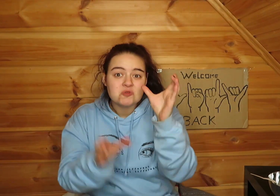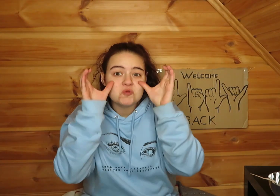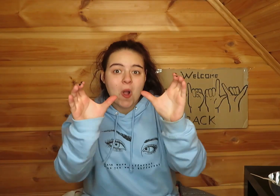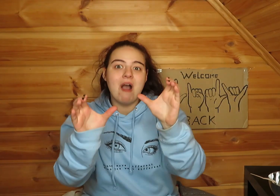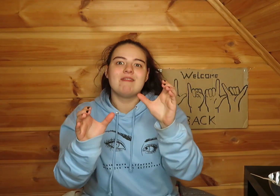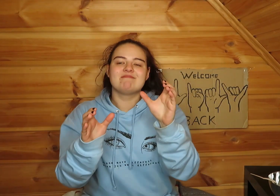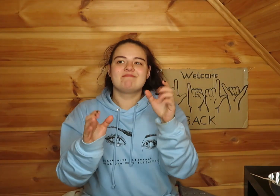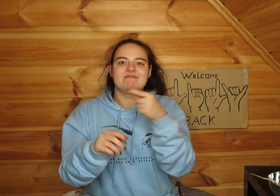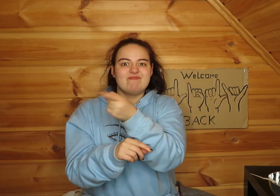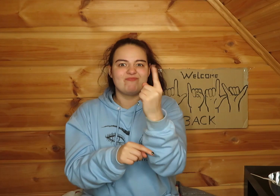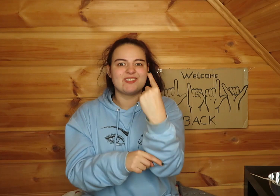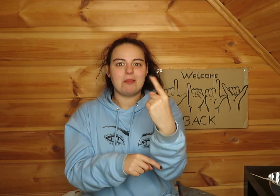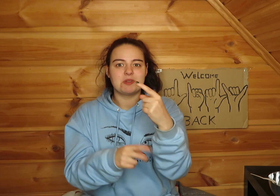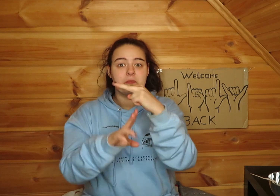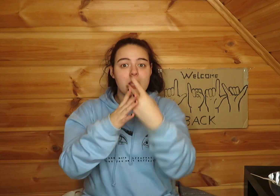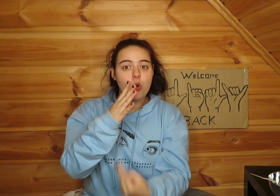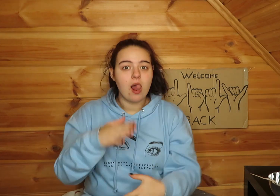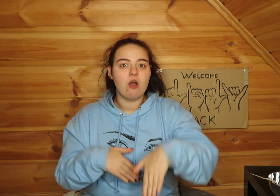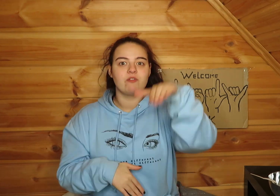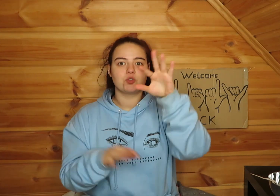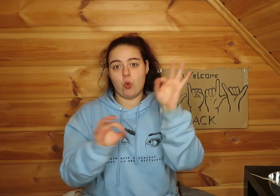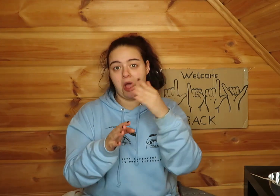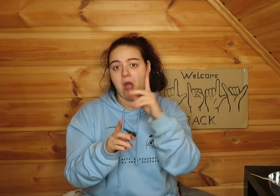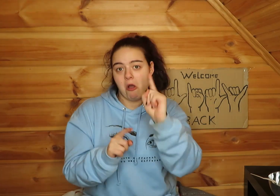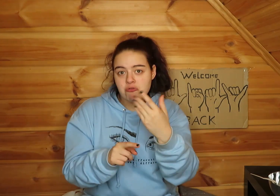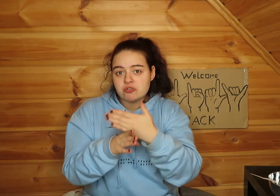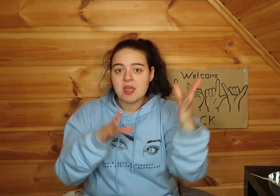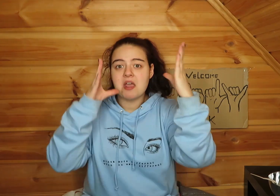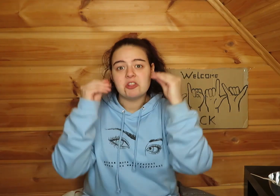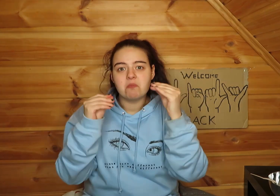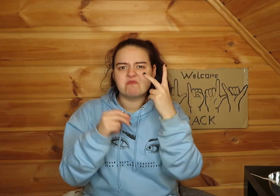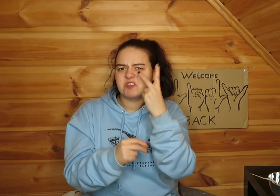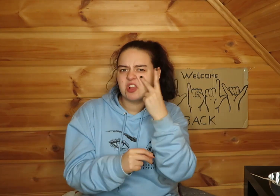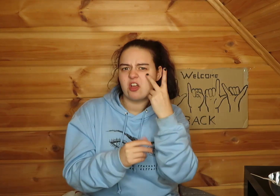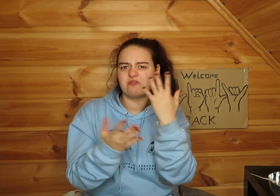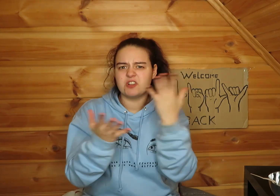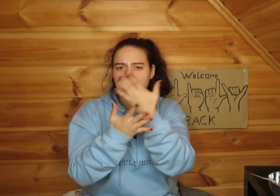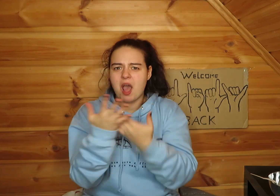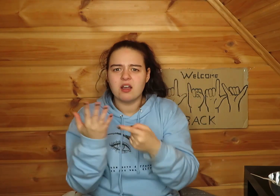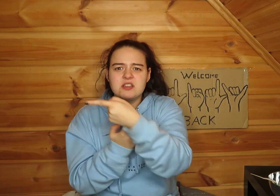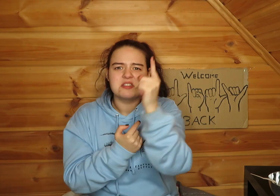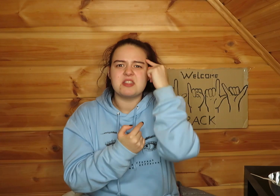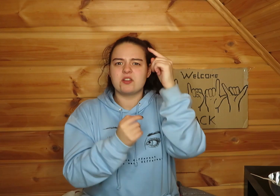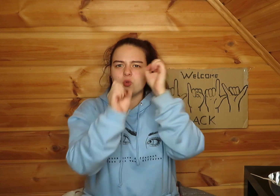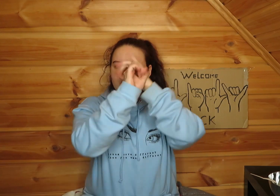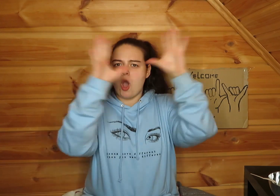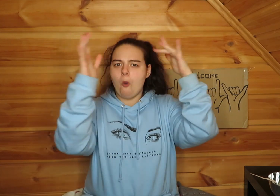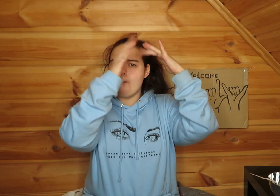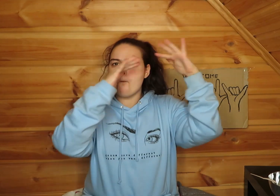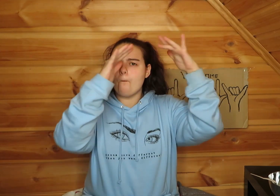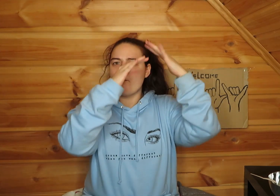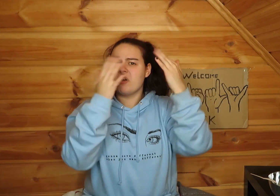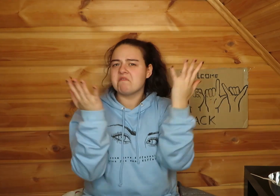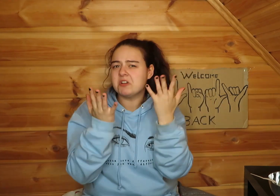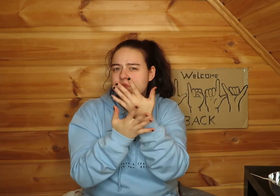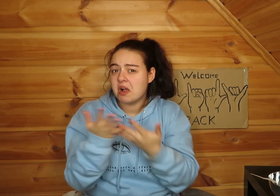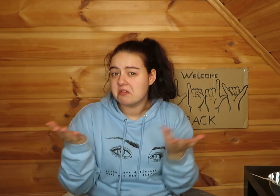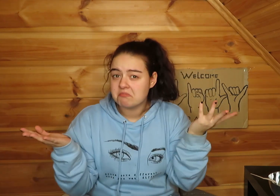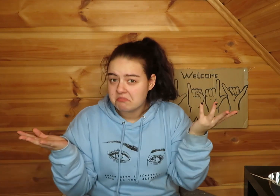Maybe you guys grew up billingual o rare late-deafened too…in which language do you think and dream?